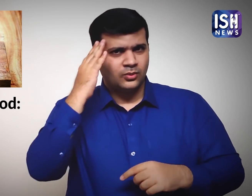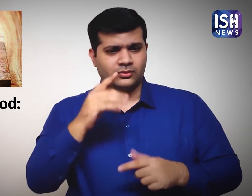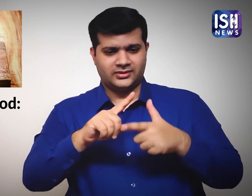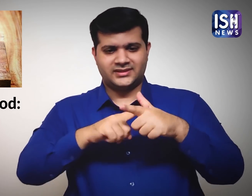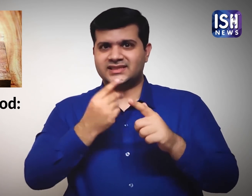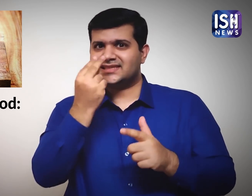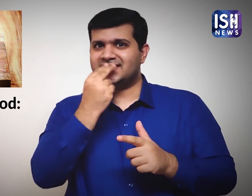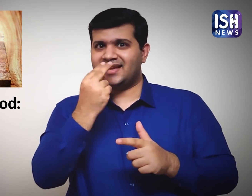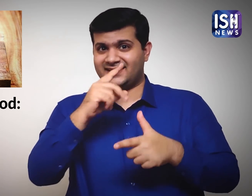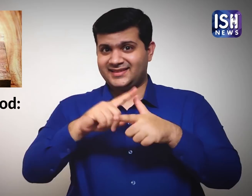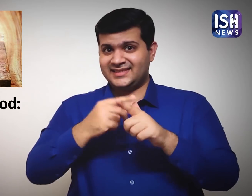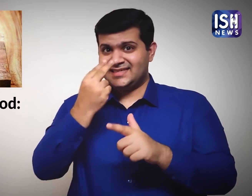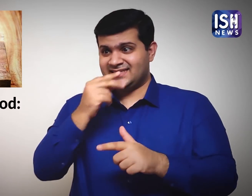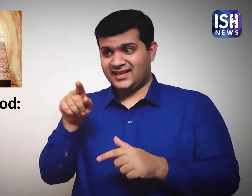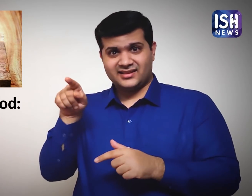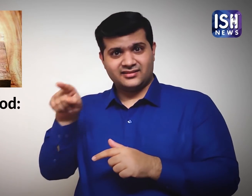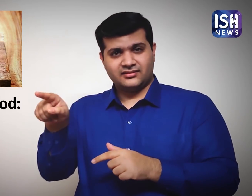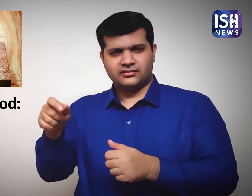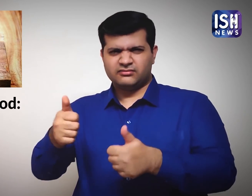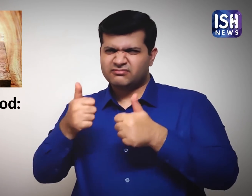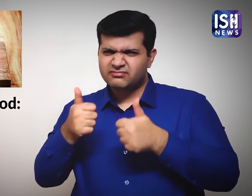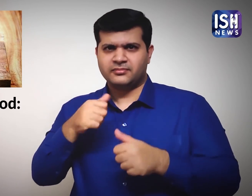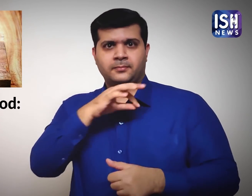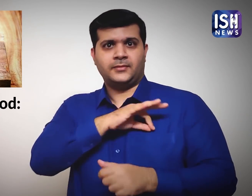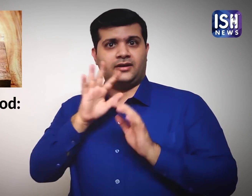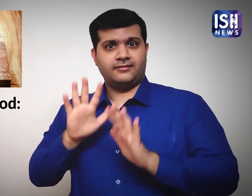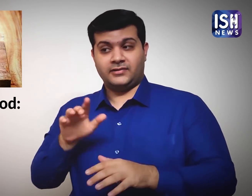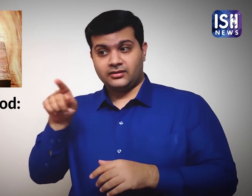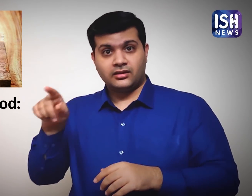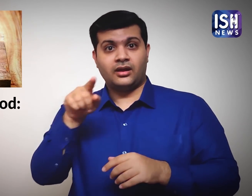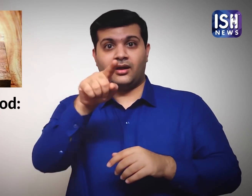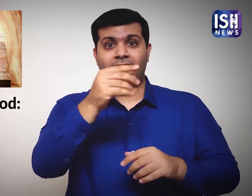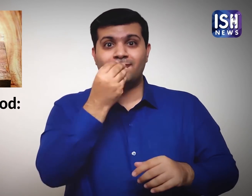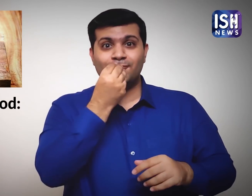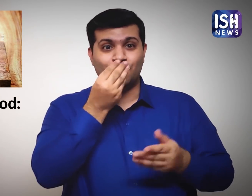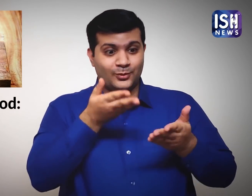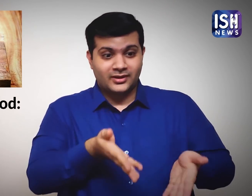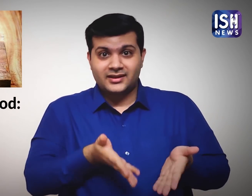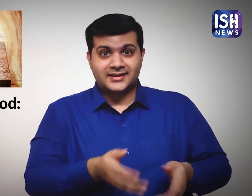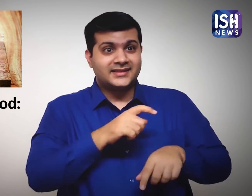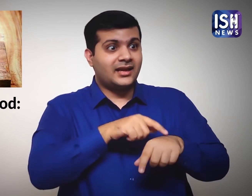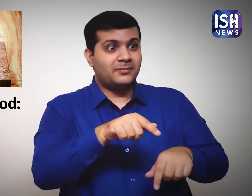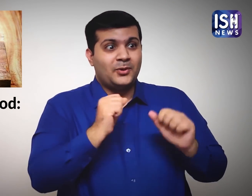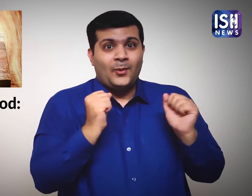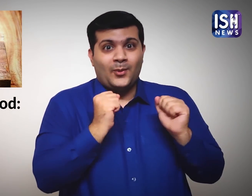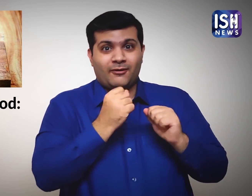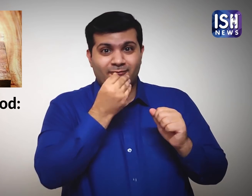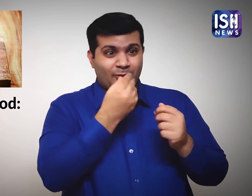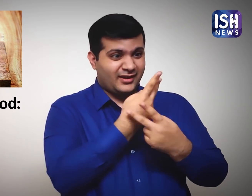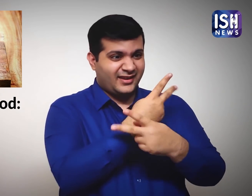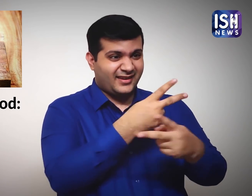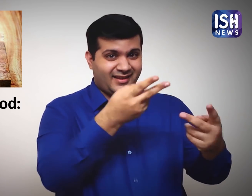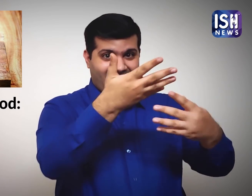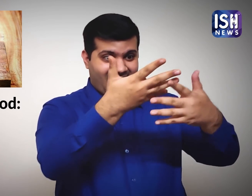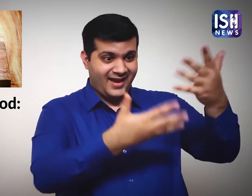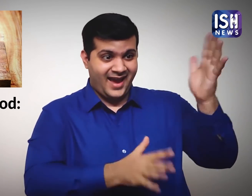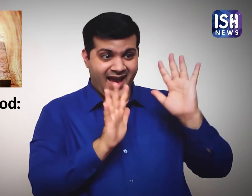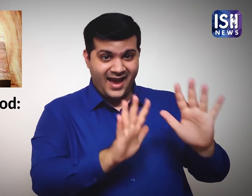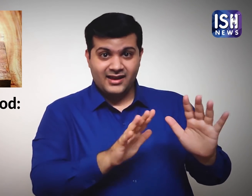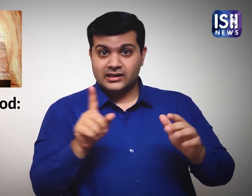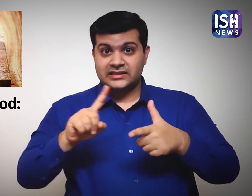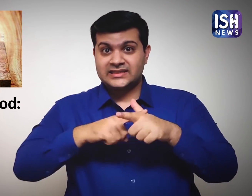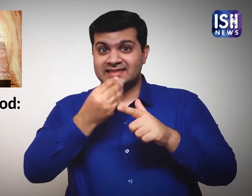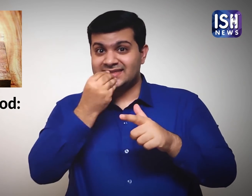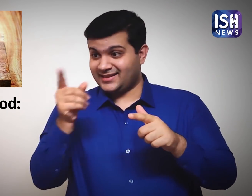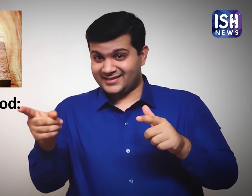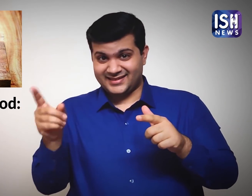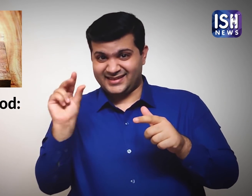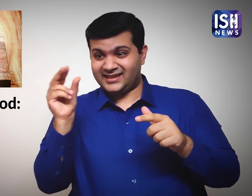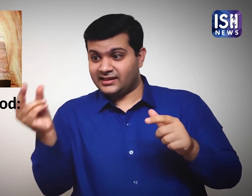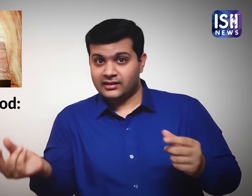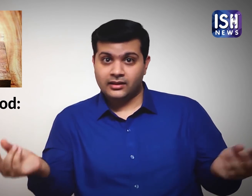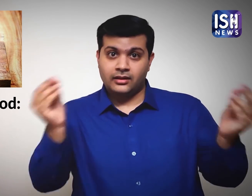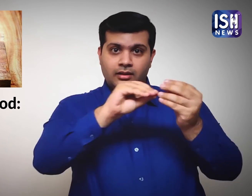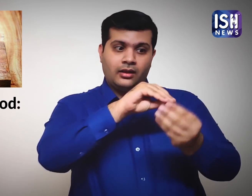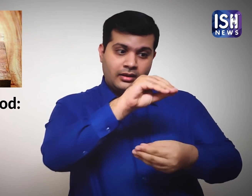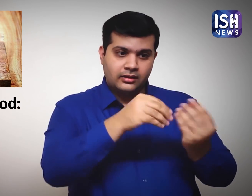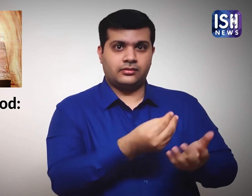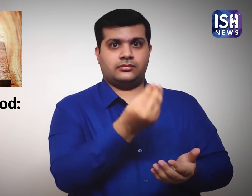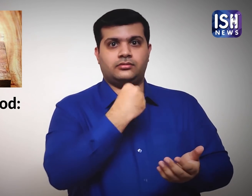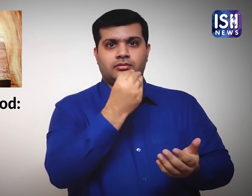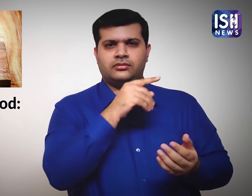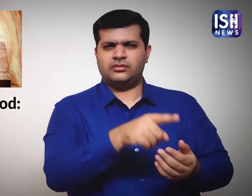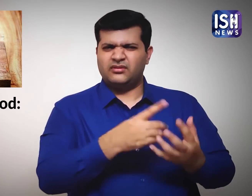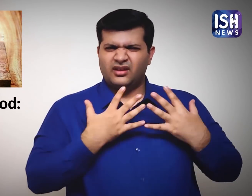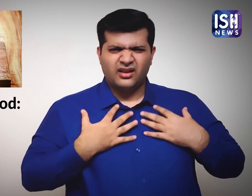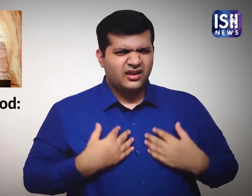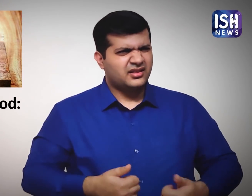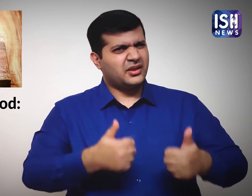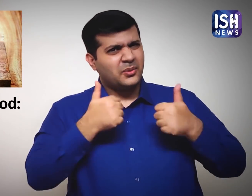Jaggery gives a lot of benefits. Jaggery with other food items gives lot of health benefits.